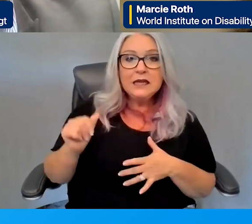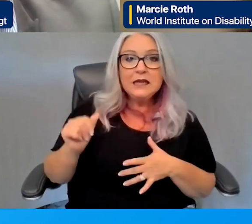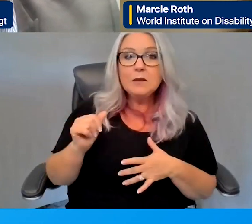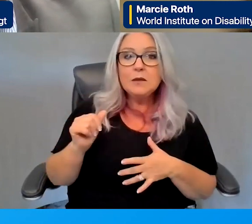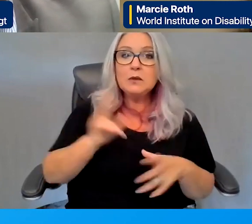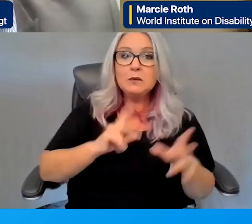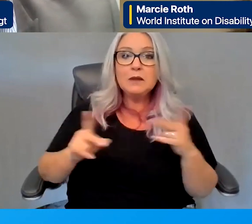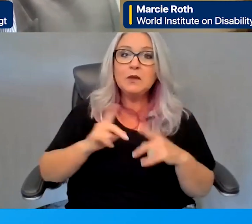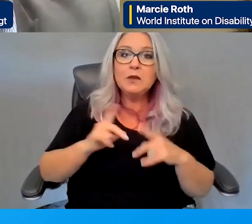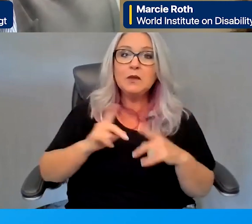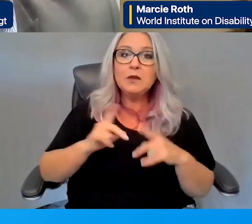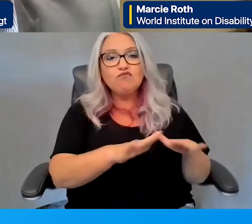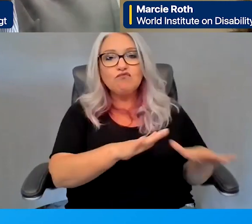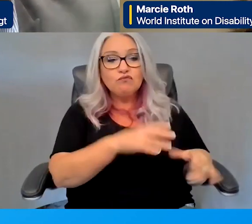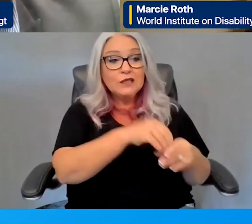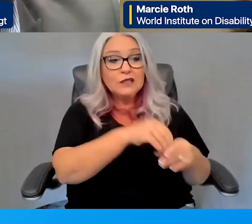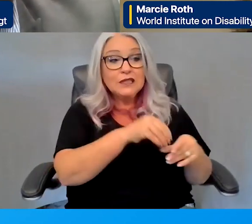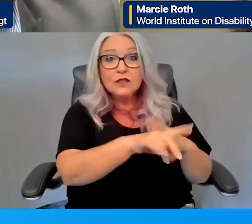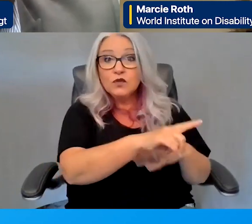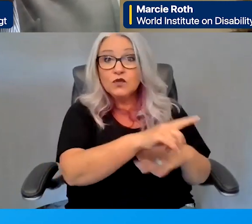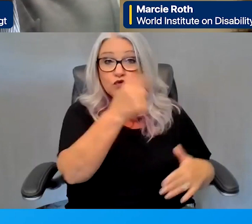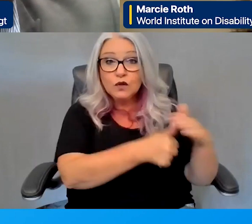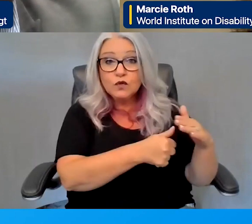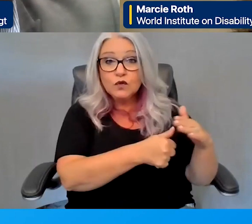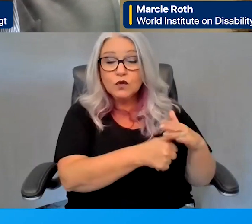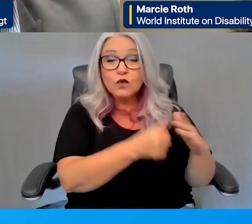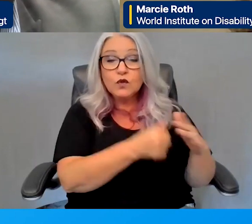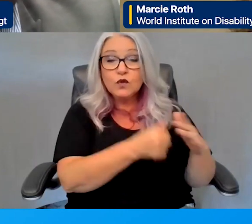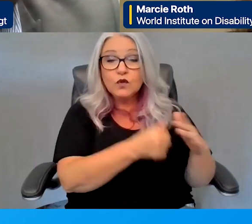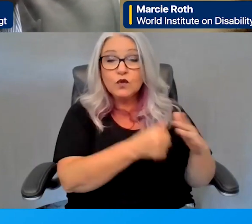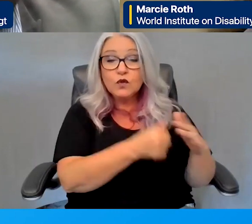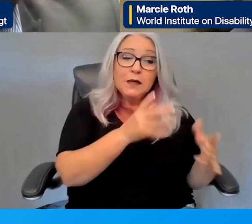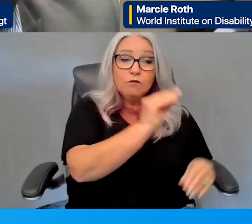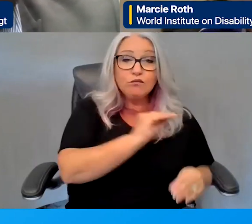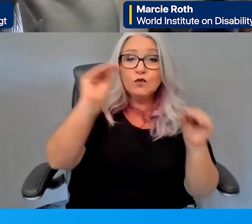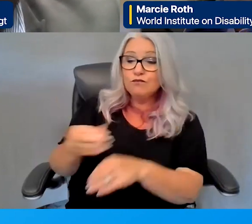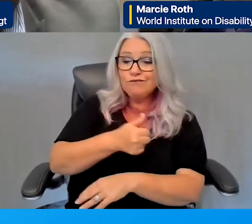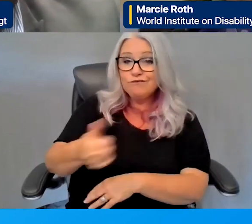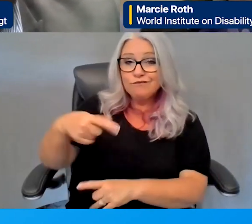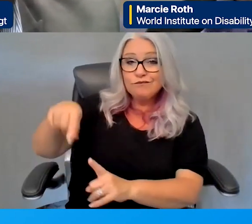have been moved to long-term care facilities because there is